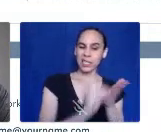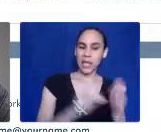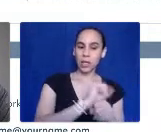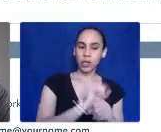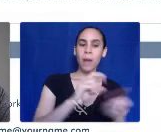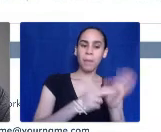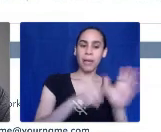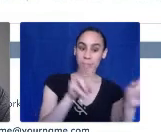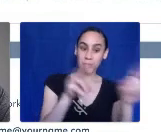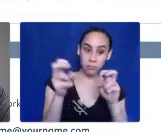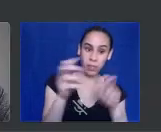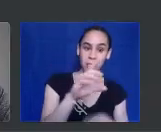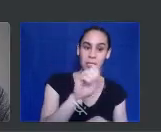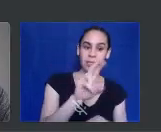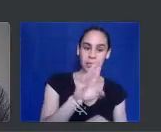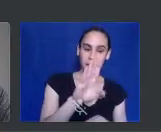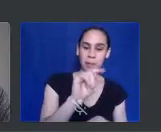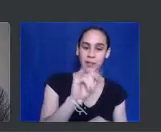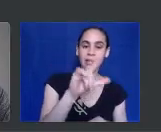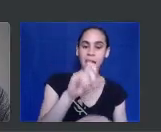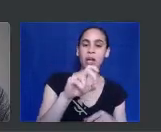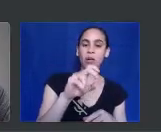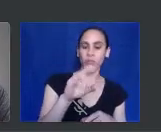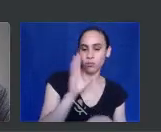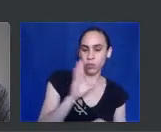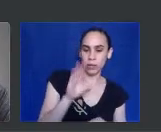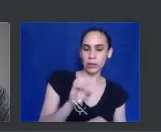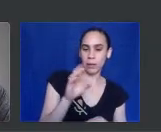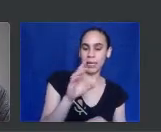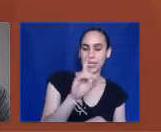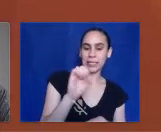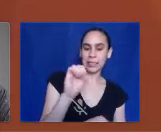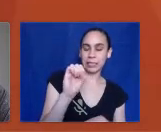you're going to do is let's look for a design job right so designer jobs the job you're applying